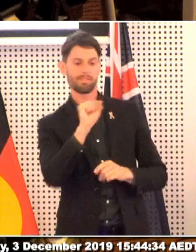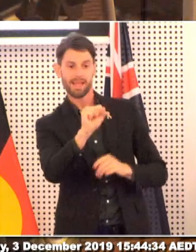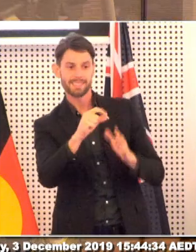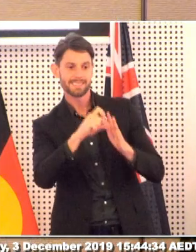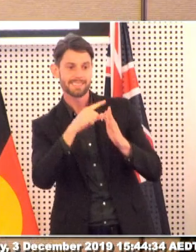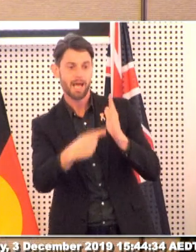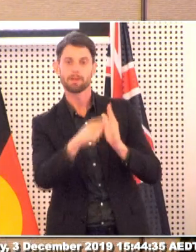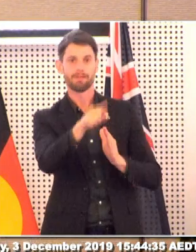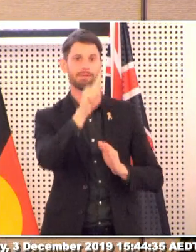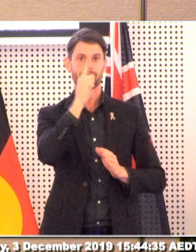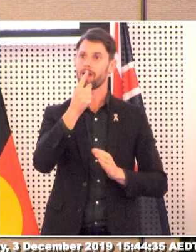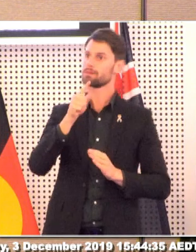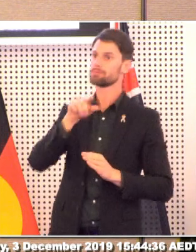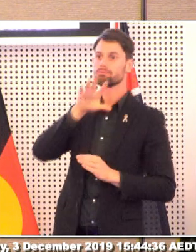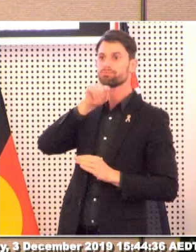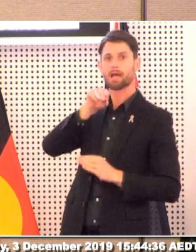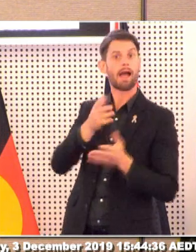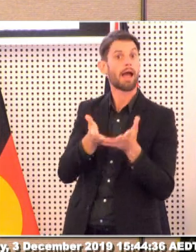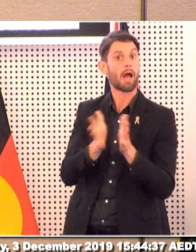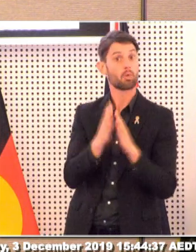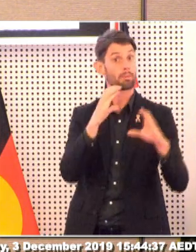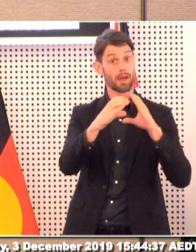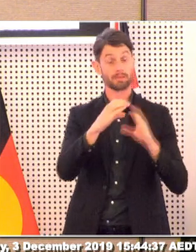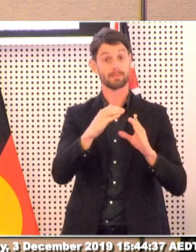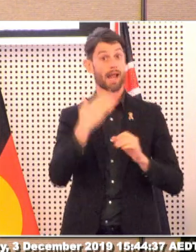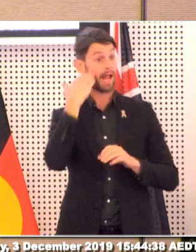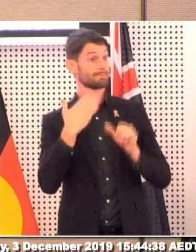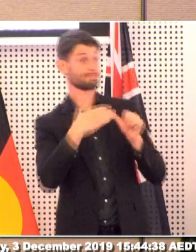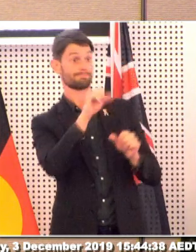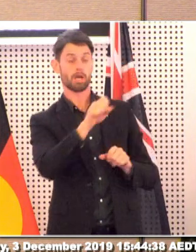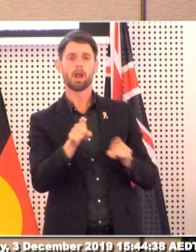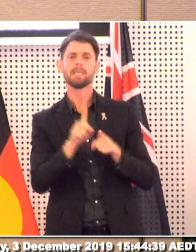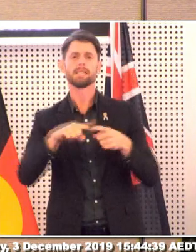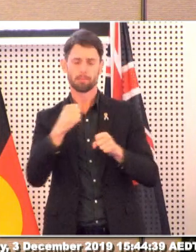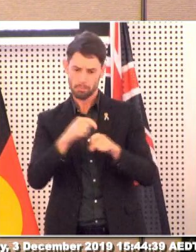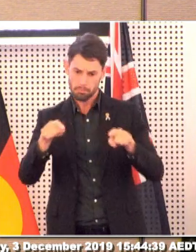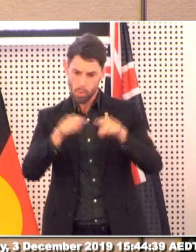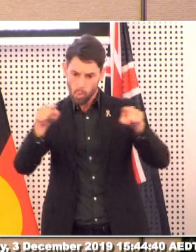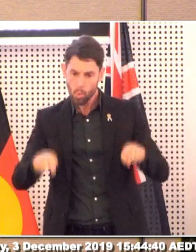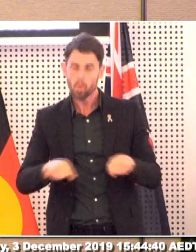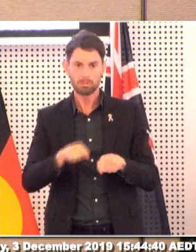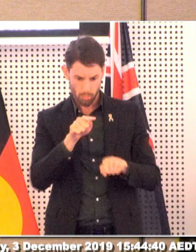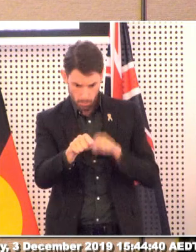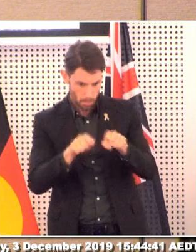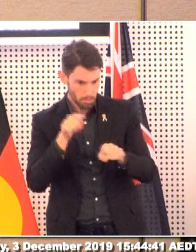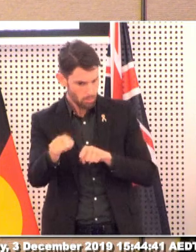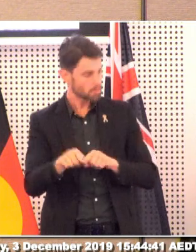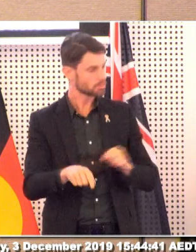So whether it be using boards or pictures and how we can communicate better with them as a Community Visitor when we go into the houses and visit. All right.